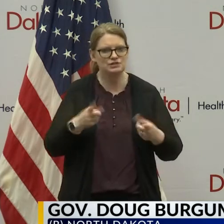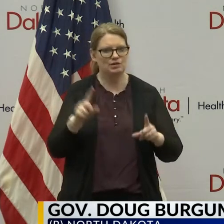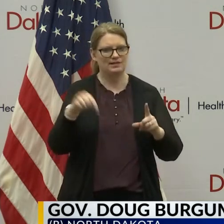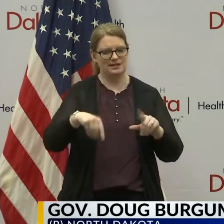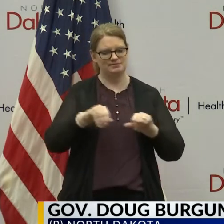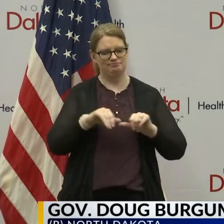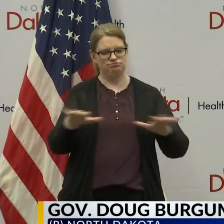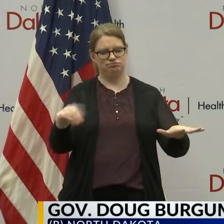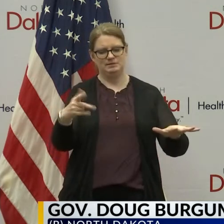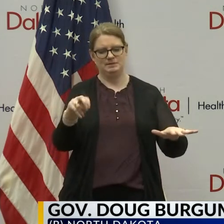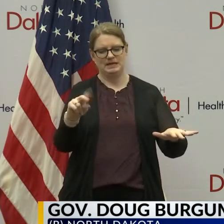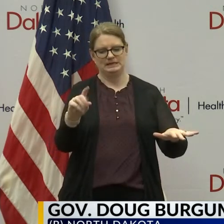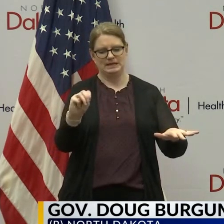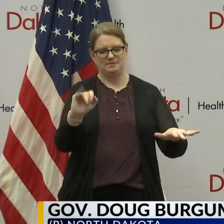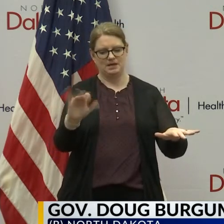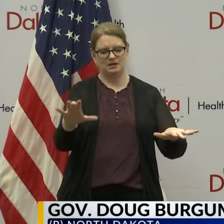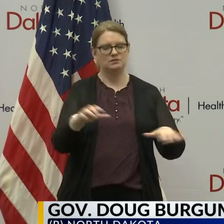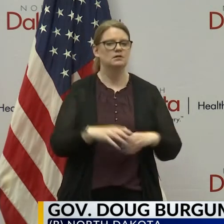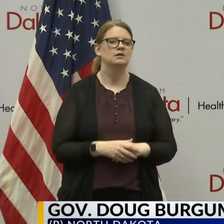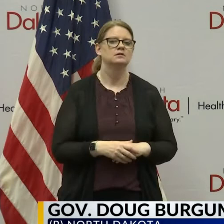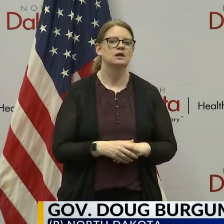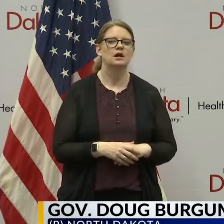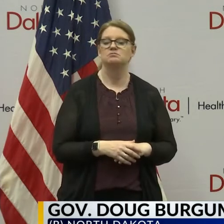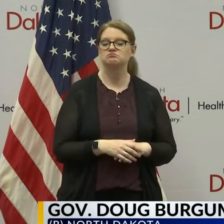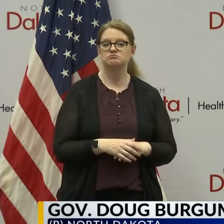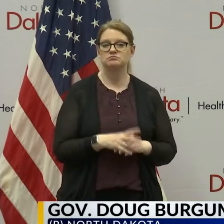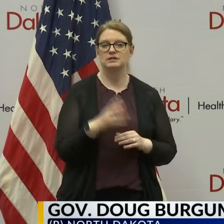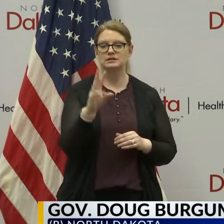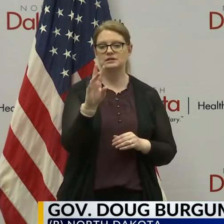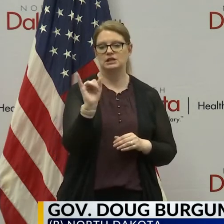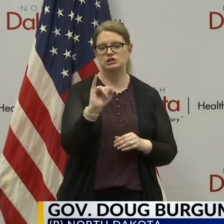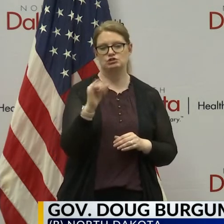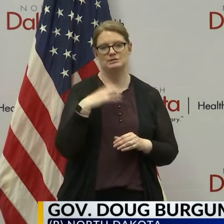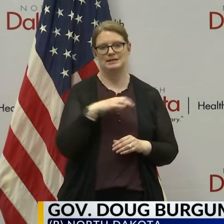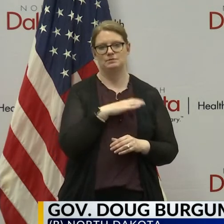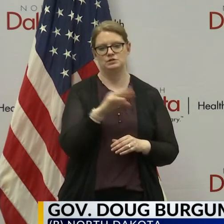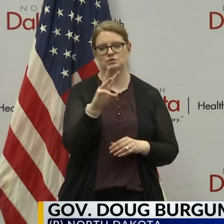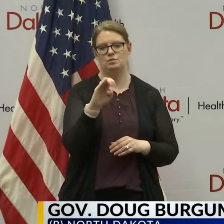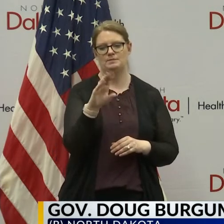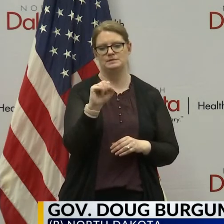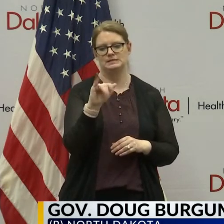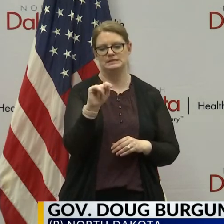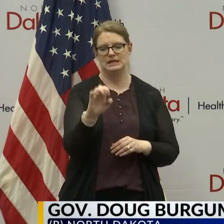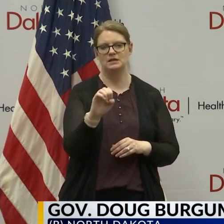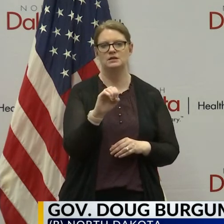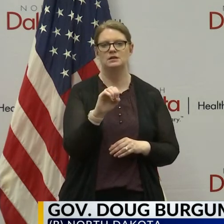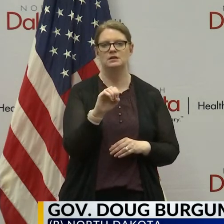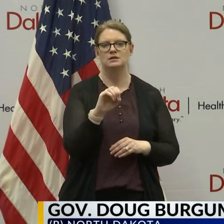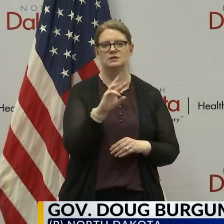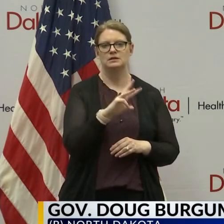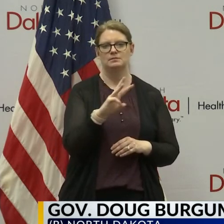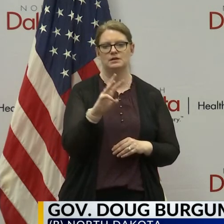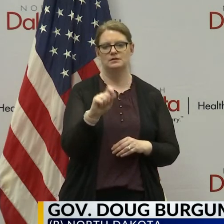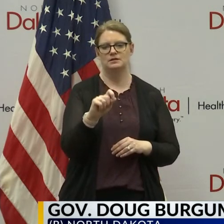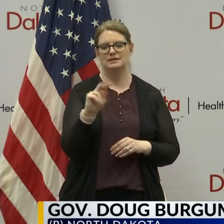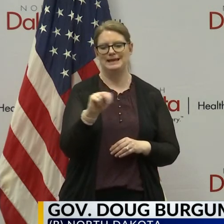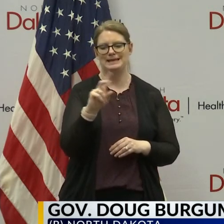THIS COMES AT THE HEELS OF COVERAGE FOR CUSTOMERS WHO ARE USING THEIR PERSONAL VEHICLES TO DELIVER FOOD AND SUPPLIES DURING THE PANDEMIC. YOU CAN FIND OUT MORE ABOUT